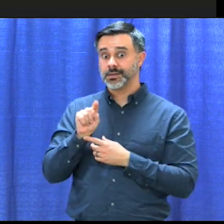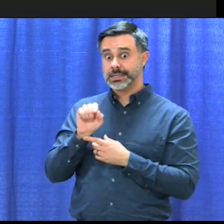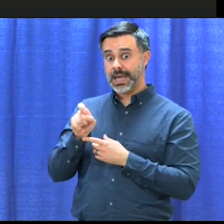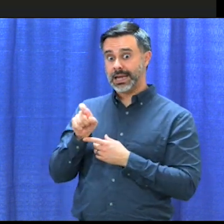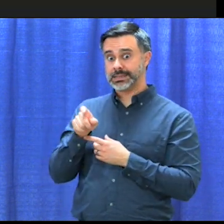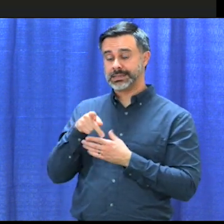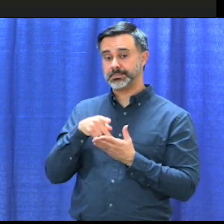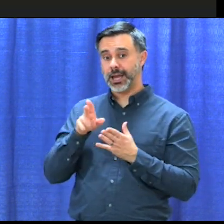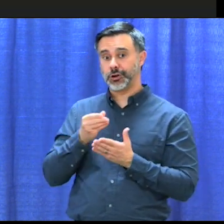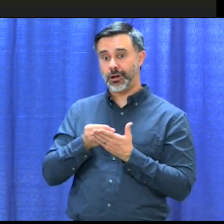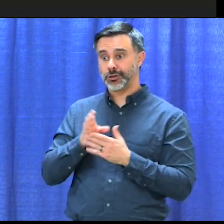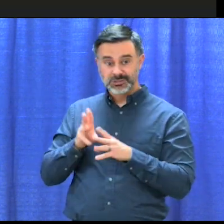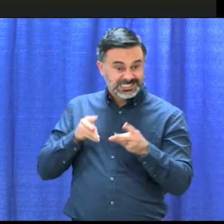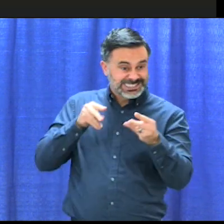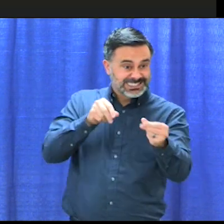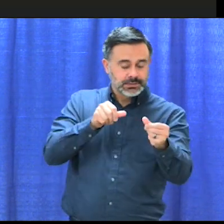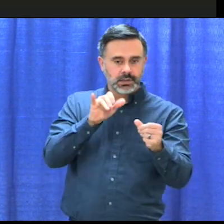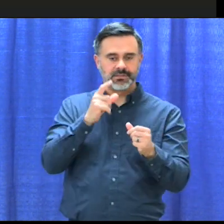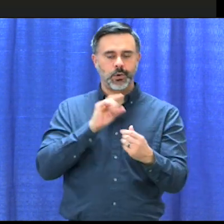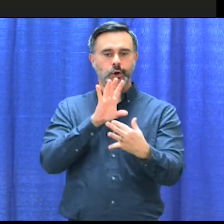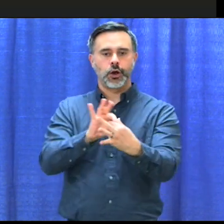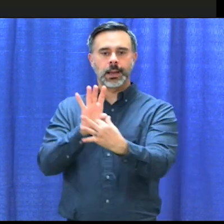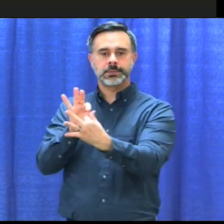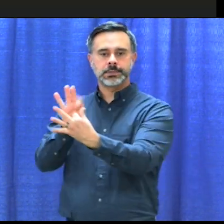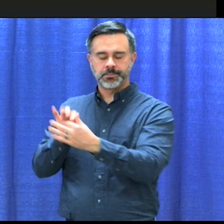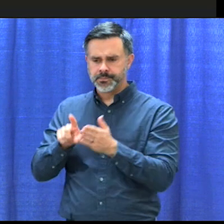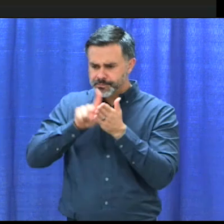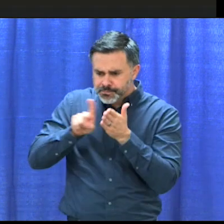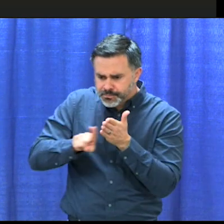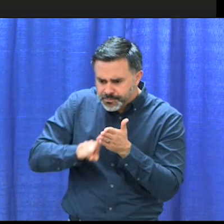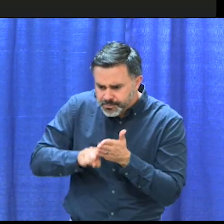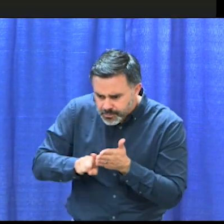When we take a look and drill down even further on Let's Connect America fund on the north